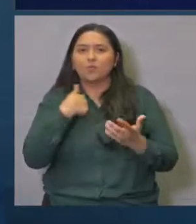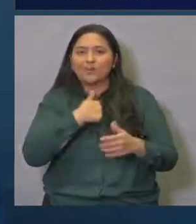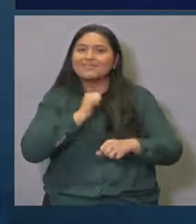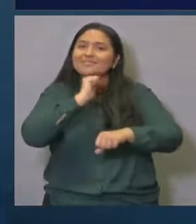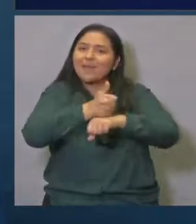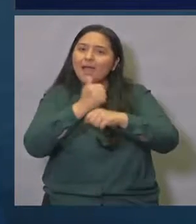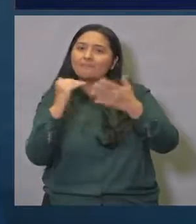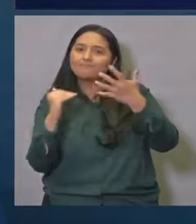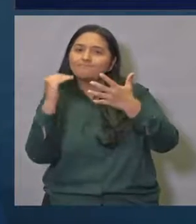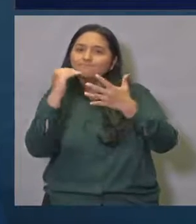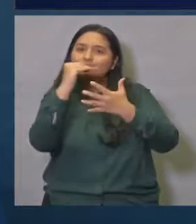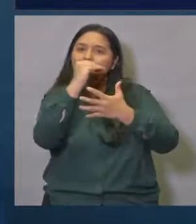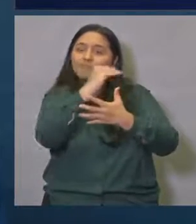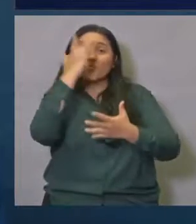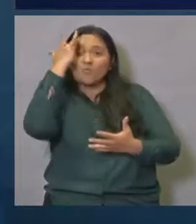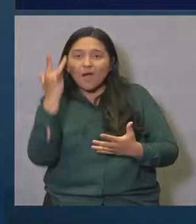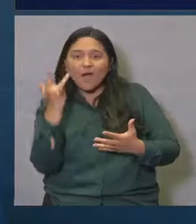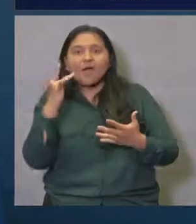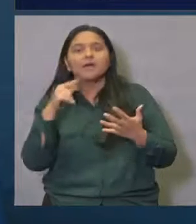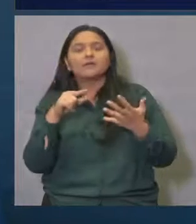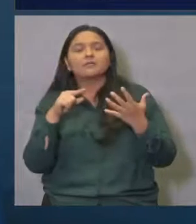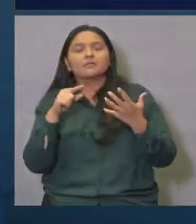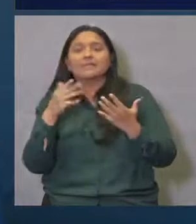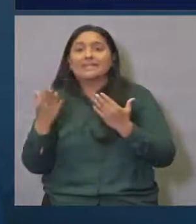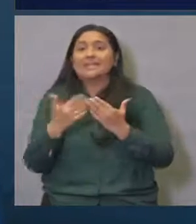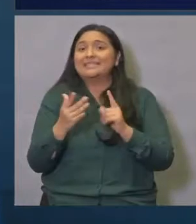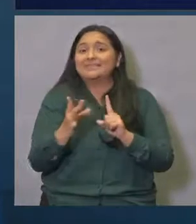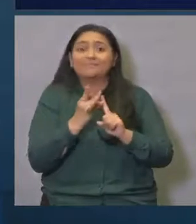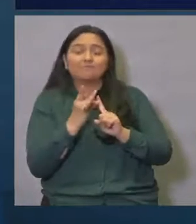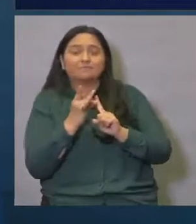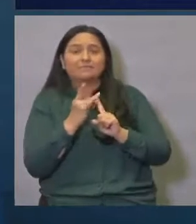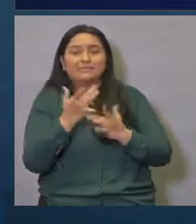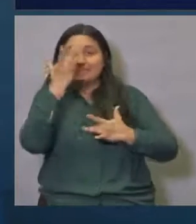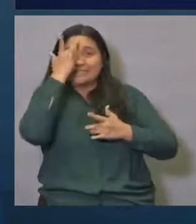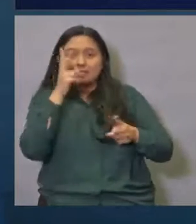THAT ORDER IS IN PLACE BECAUSE THE MOST VULNERABLE POPULATIONS